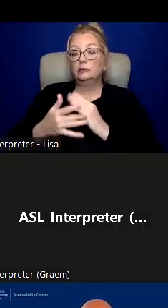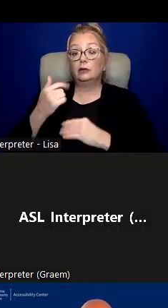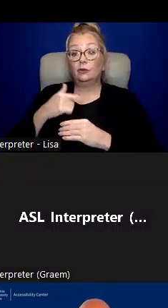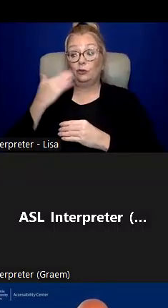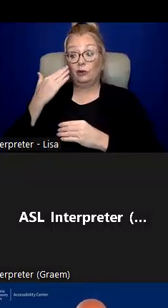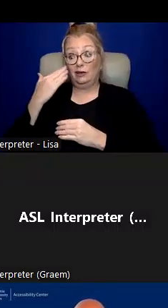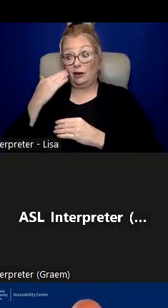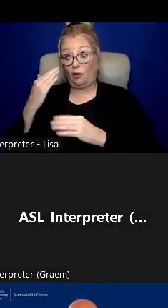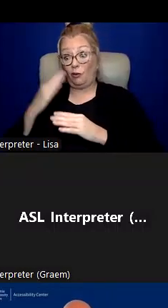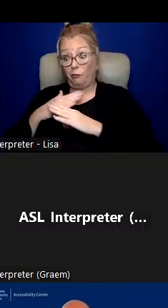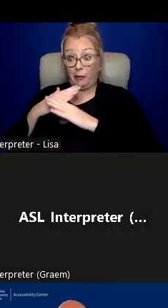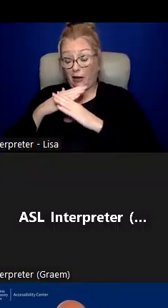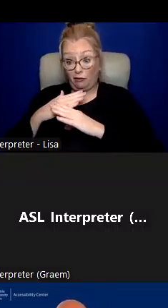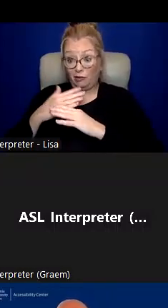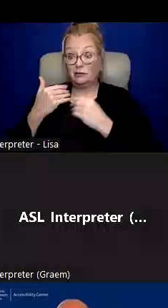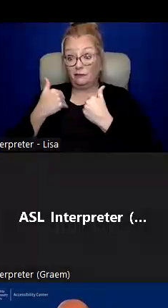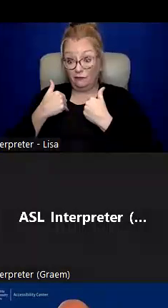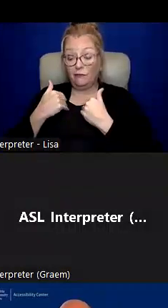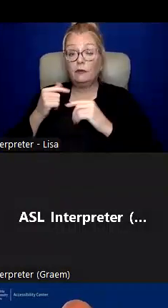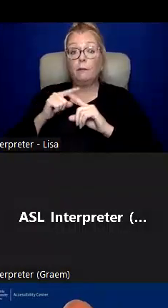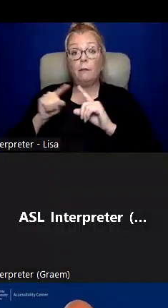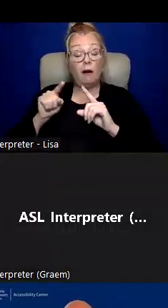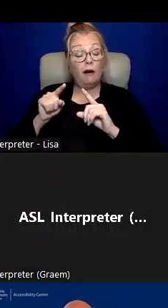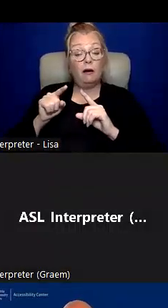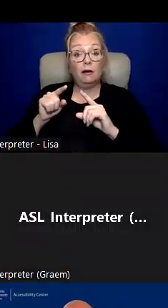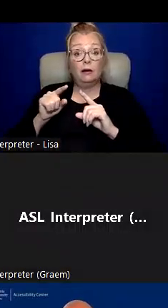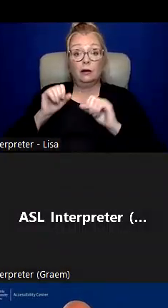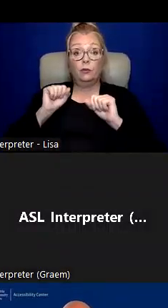is also proactively plan for, well,